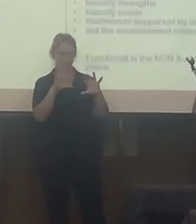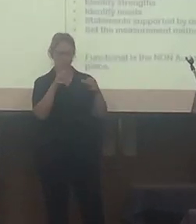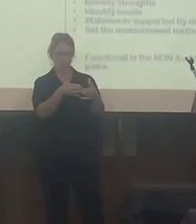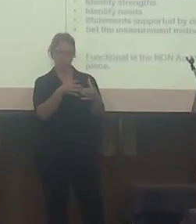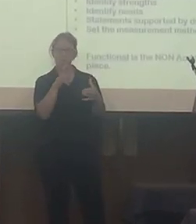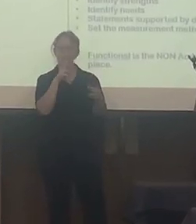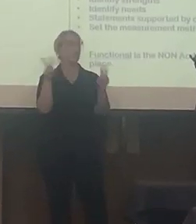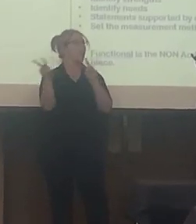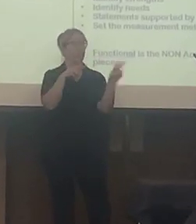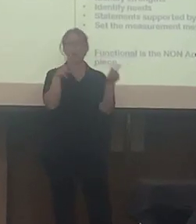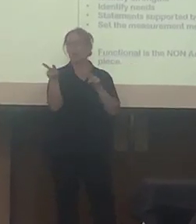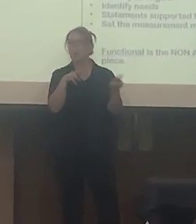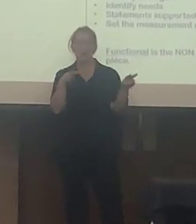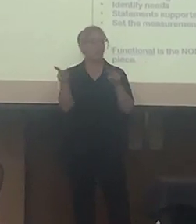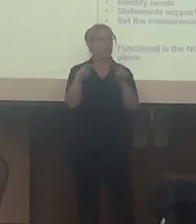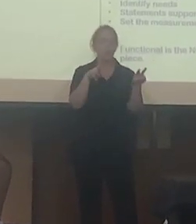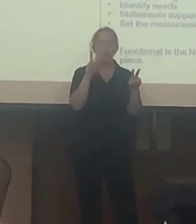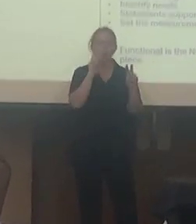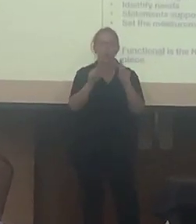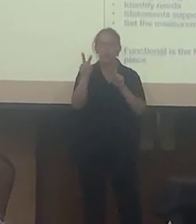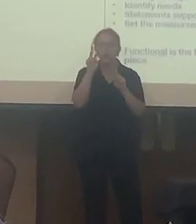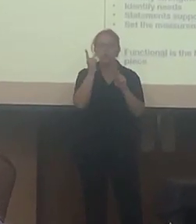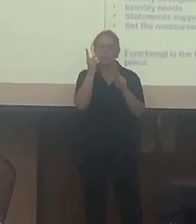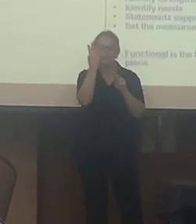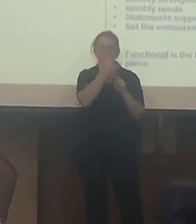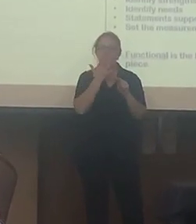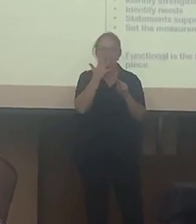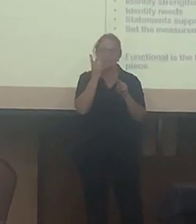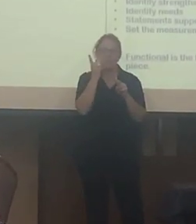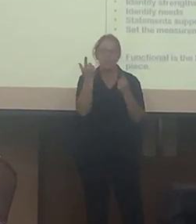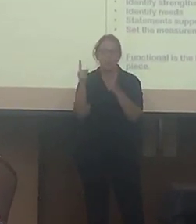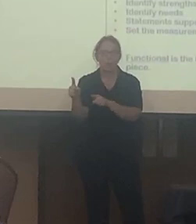around for all the kids faces to see what was going on this is where you would write that down